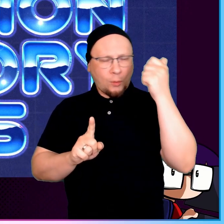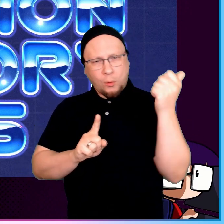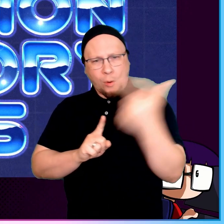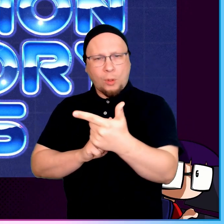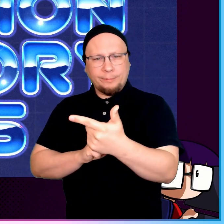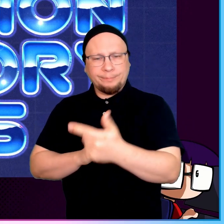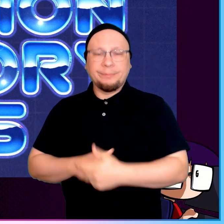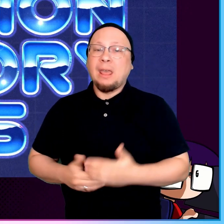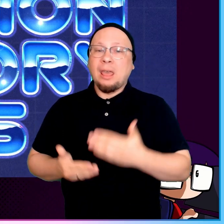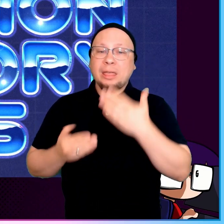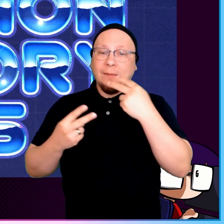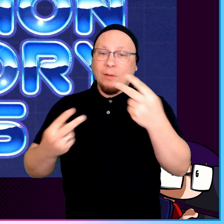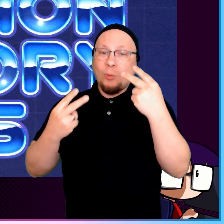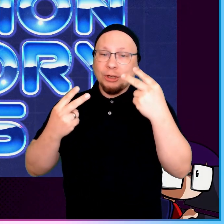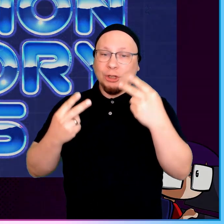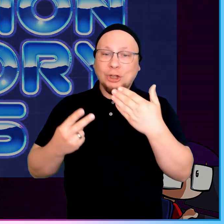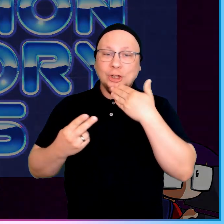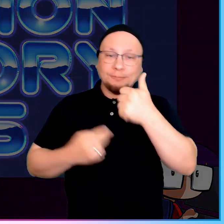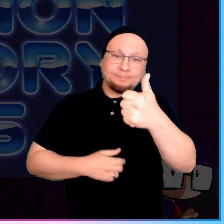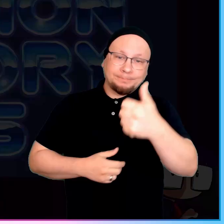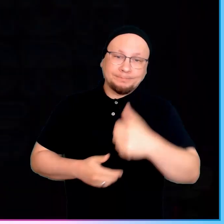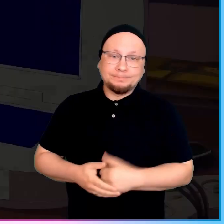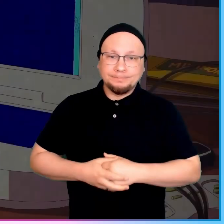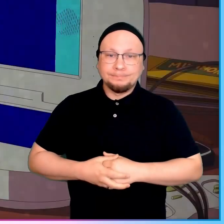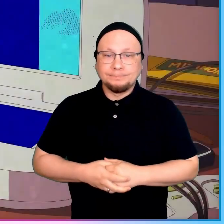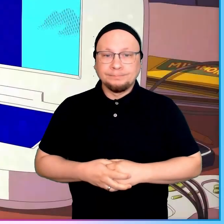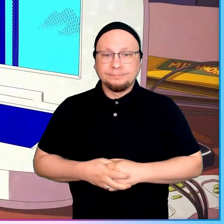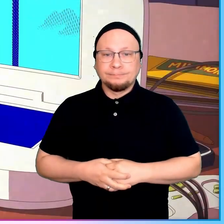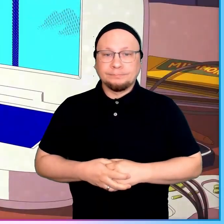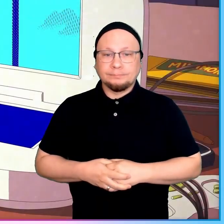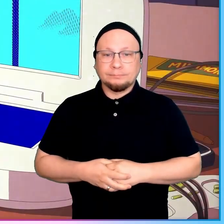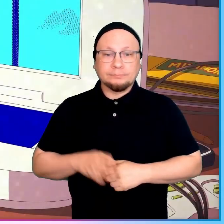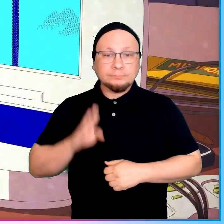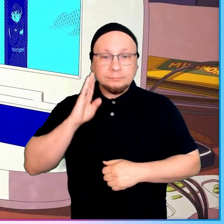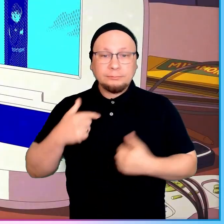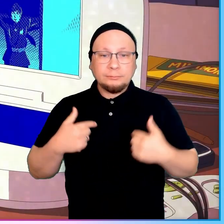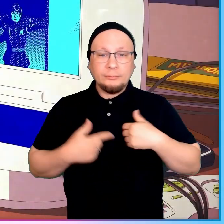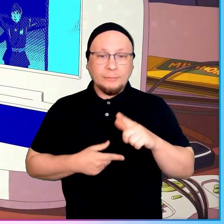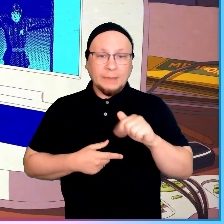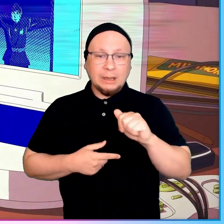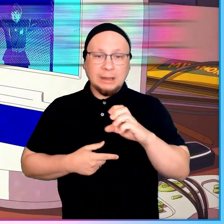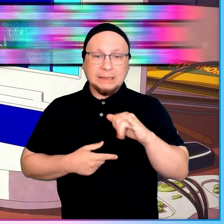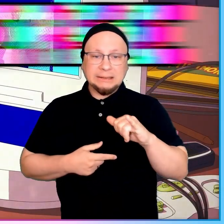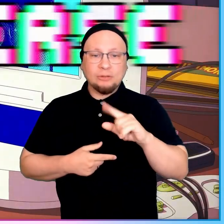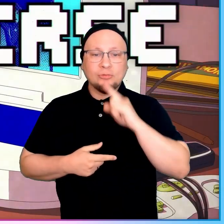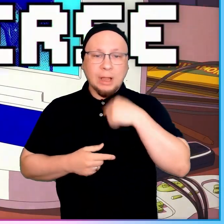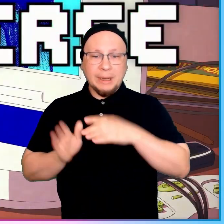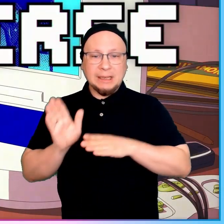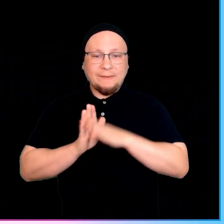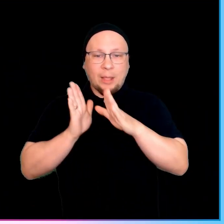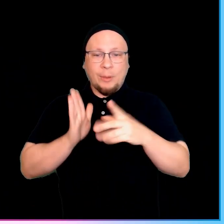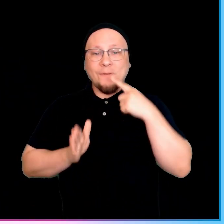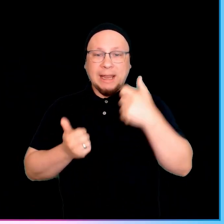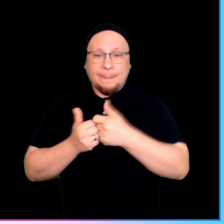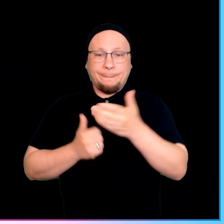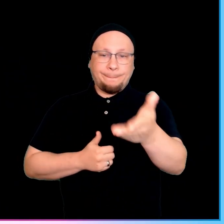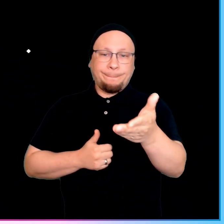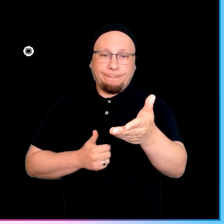Thanks for your time, and have a good one! Hello, I’m Lucy Blundel, the indie developer behind Videoverse, which is a narrative